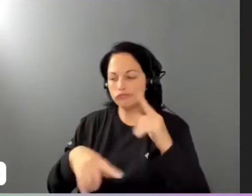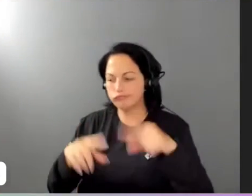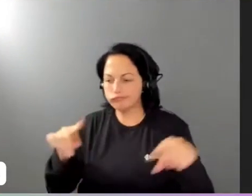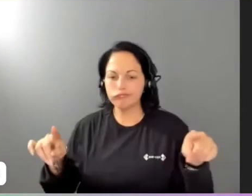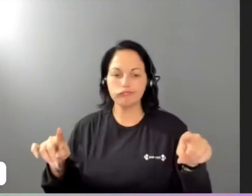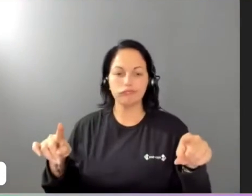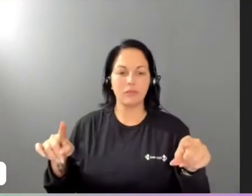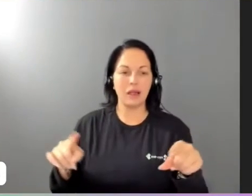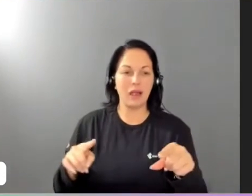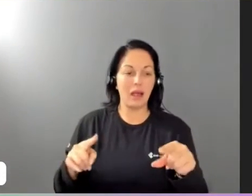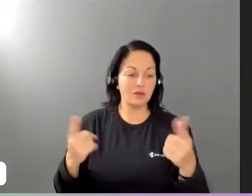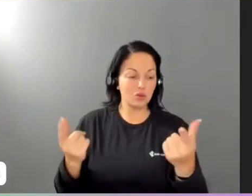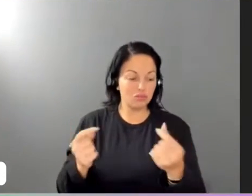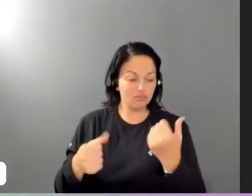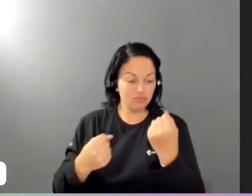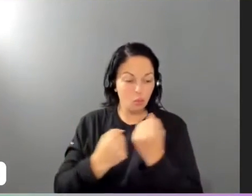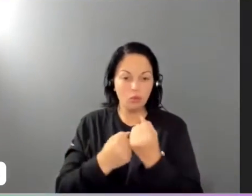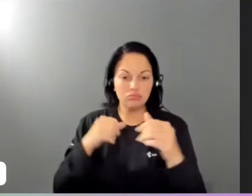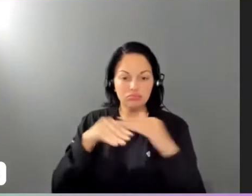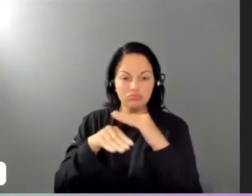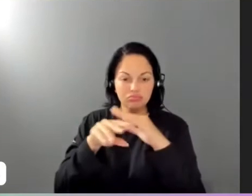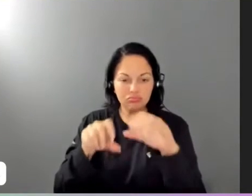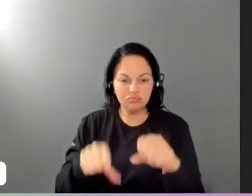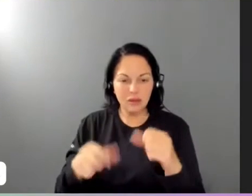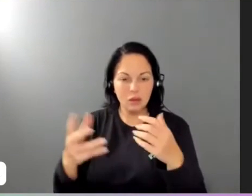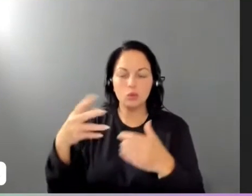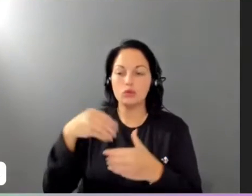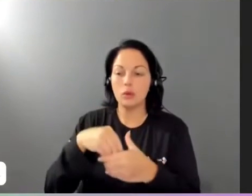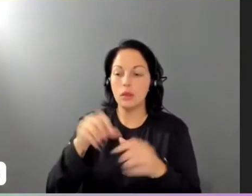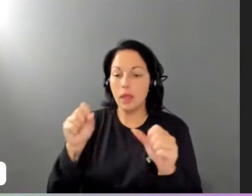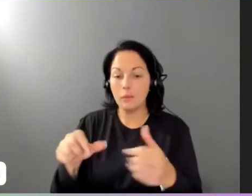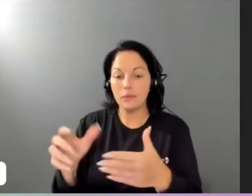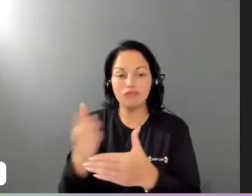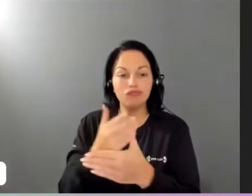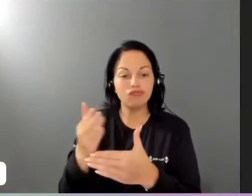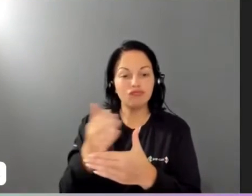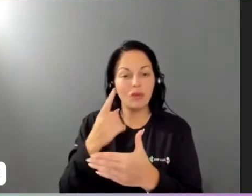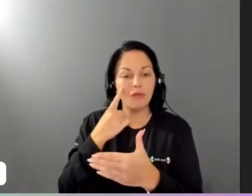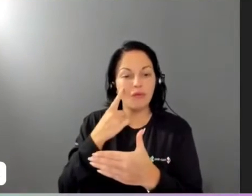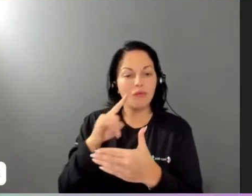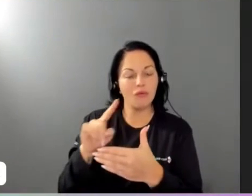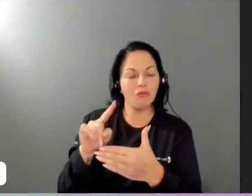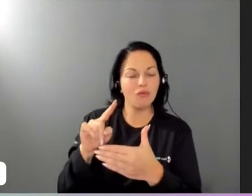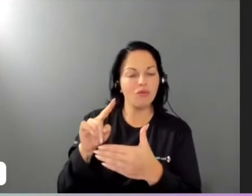taking a quantitative approach to understanding across all of these variables? How it's doing when it comes